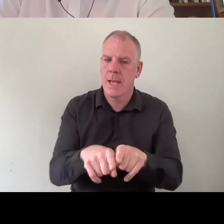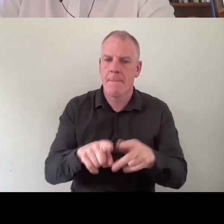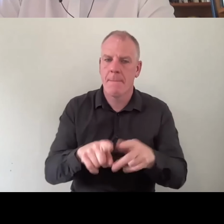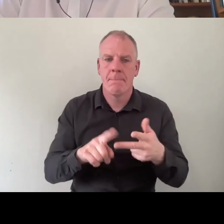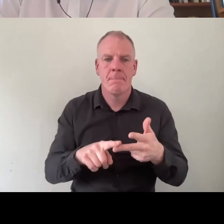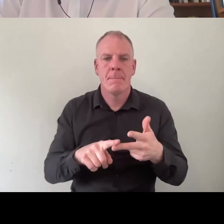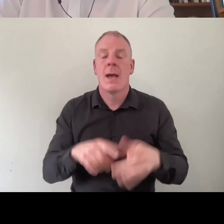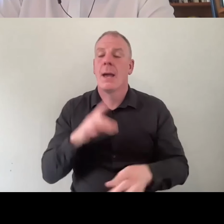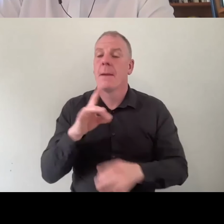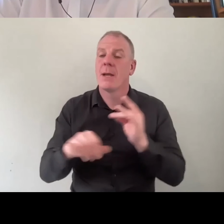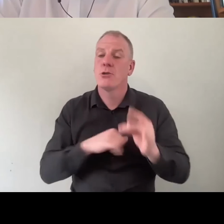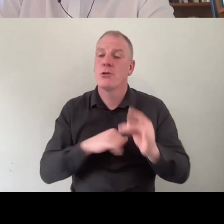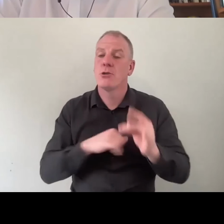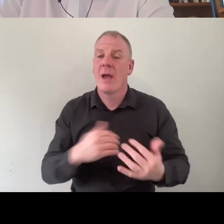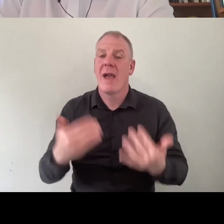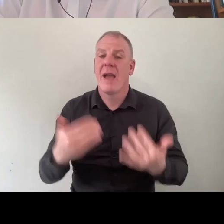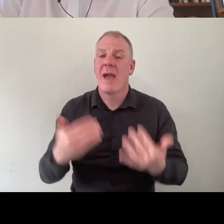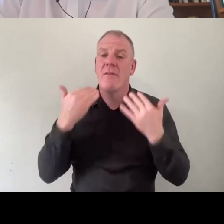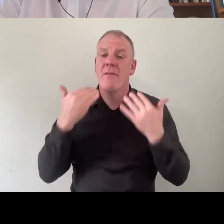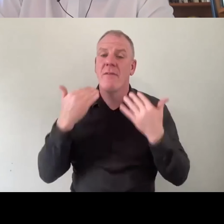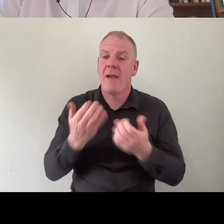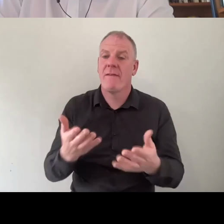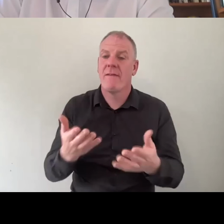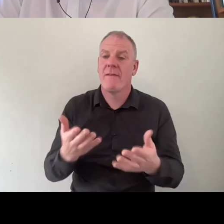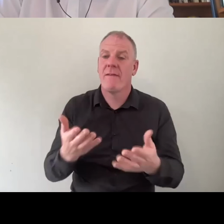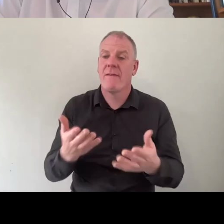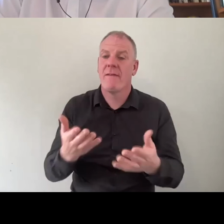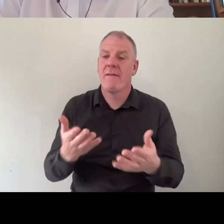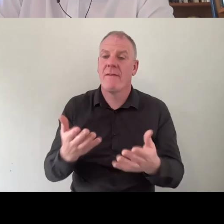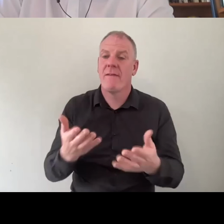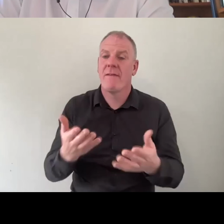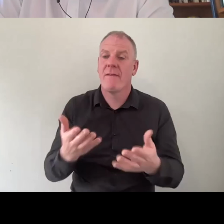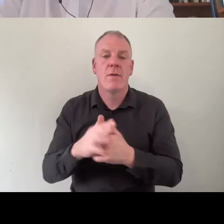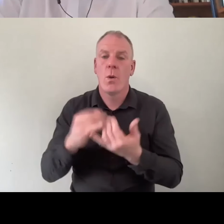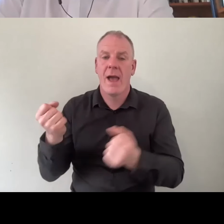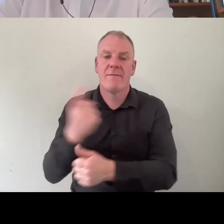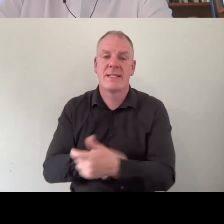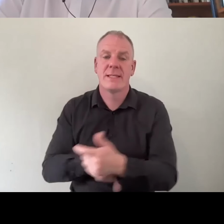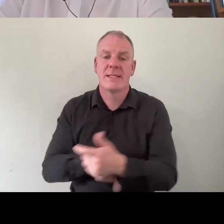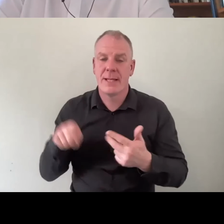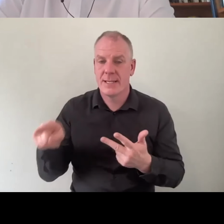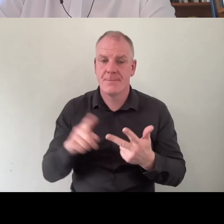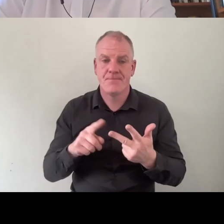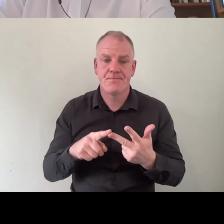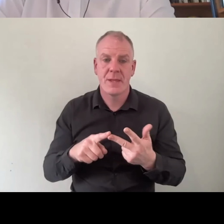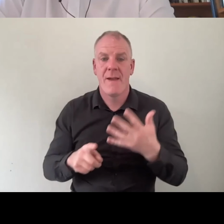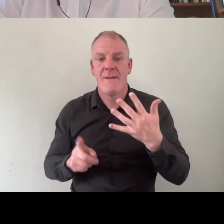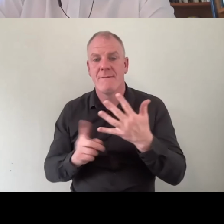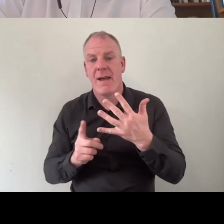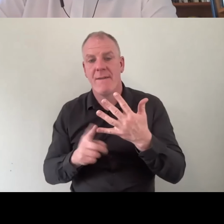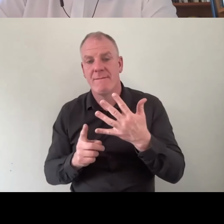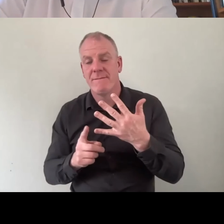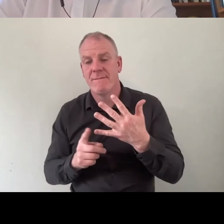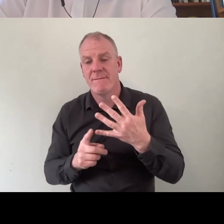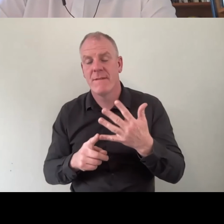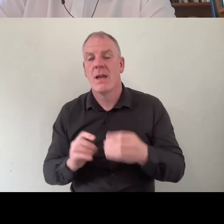in alternative formats for people with disabilities. And five, create accessible and usable information for all.